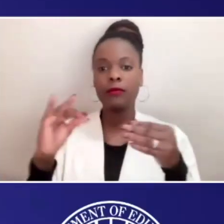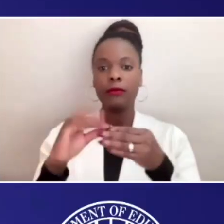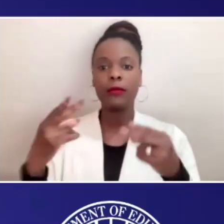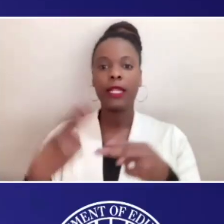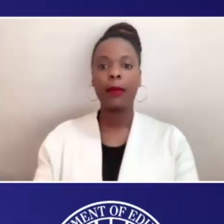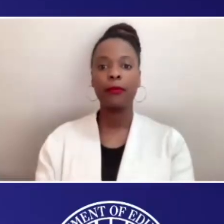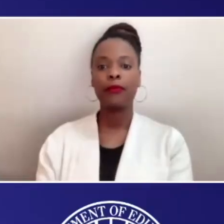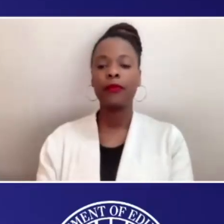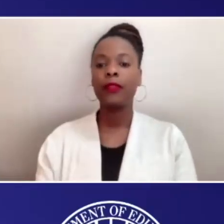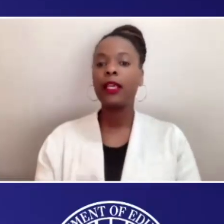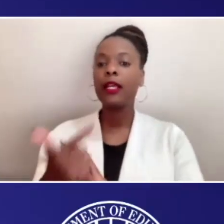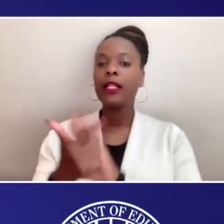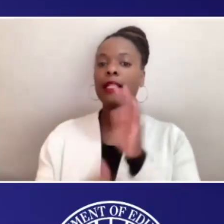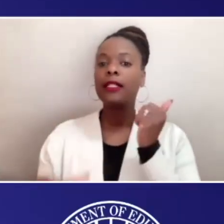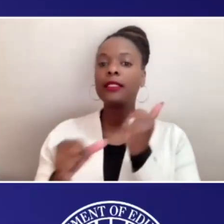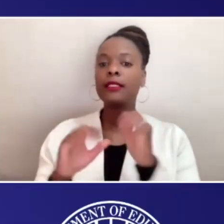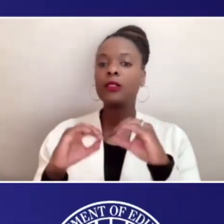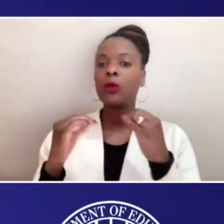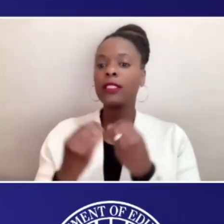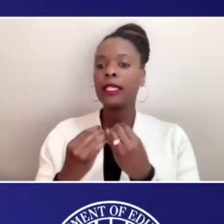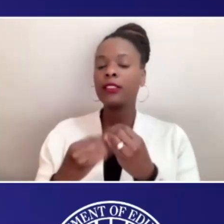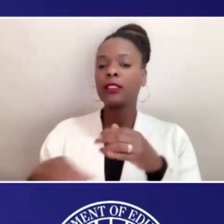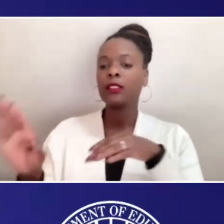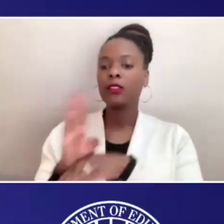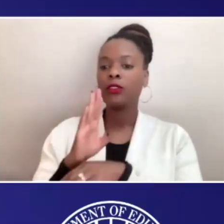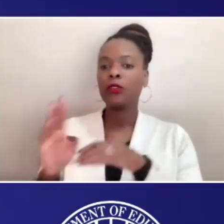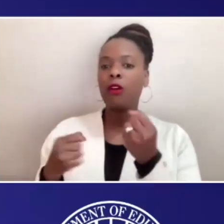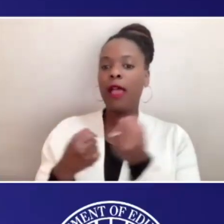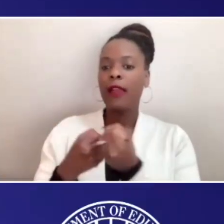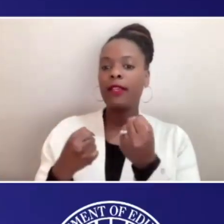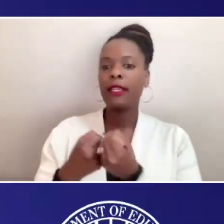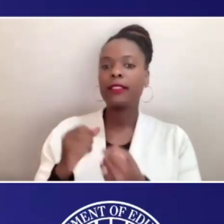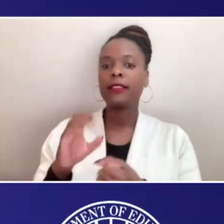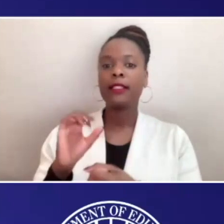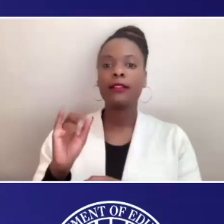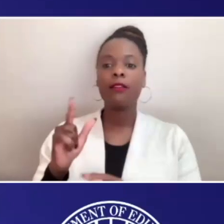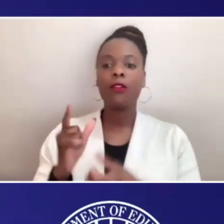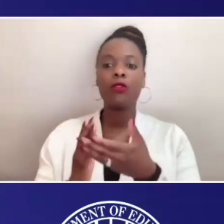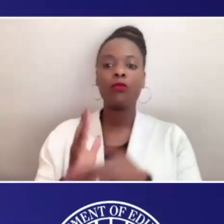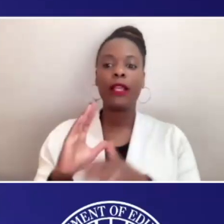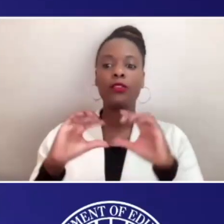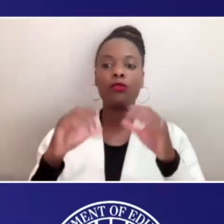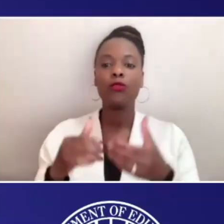Legal assistance organizations, consumer advocates, and civil rights groups that represent students, primary? Ashley Naporlee.